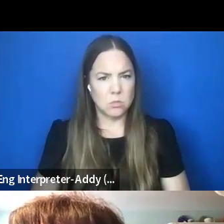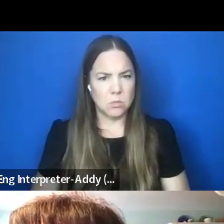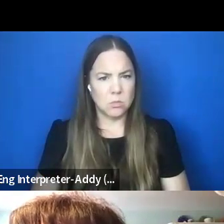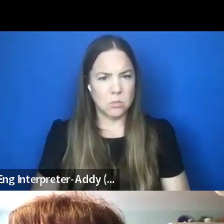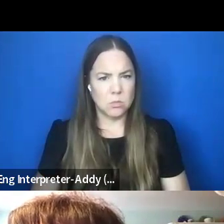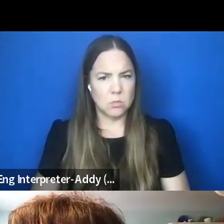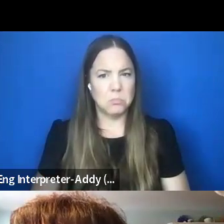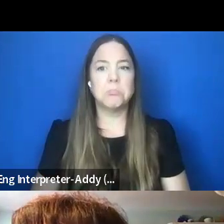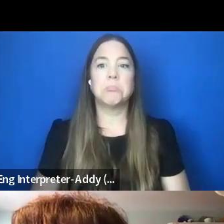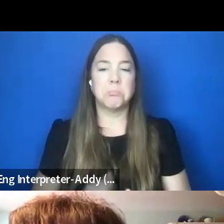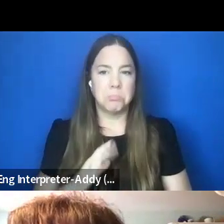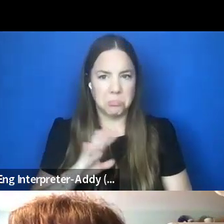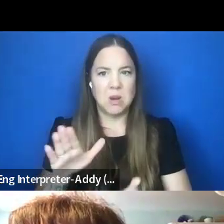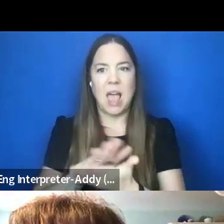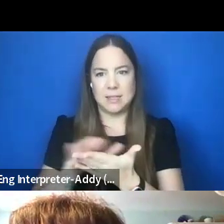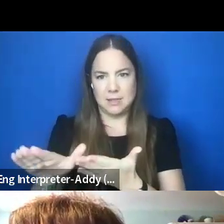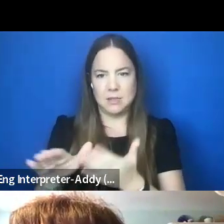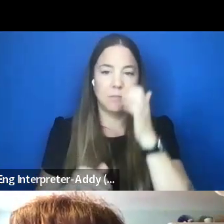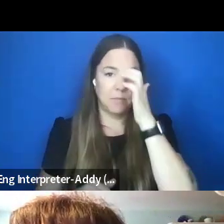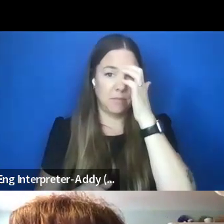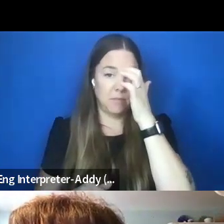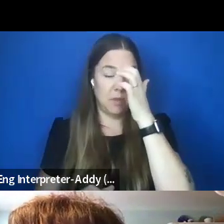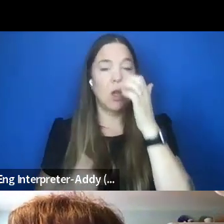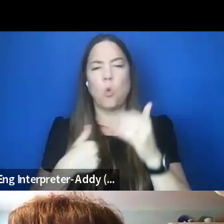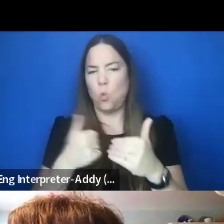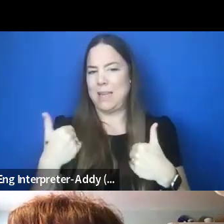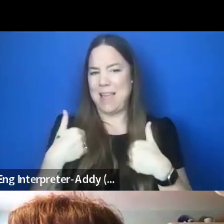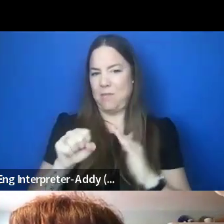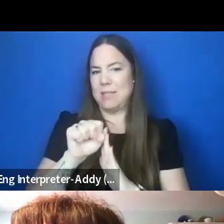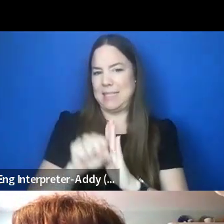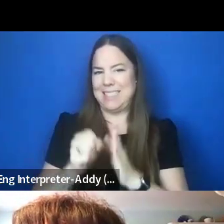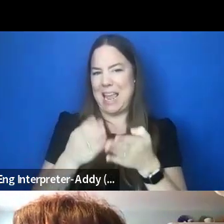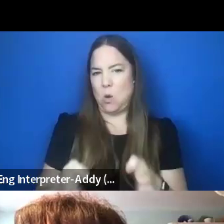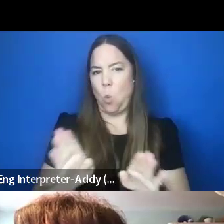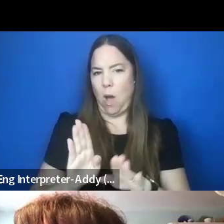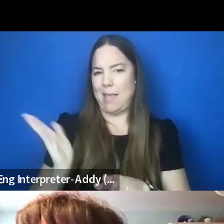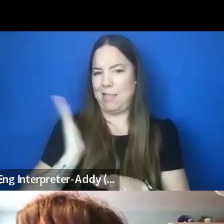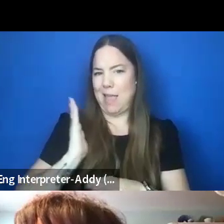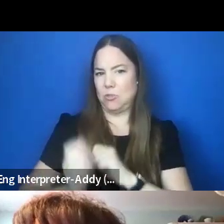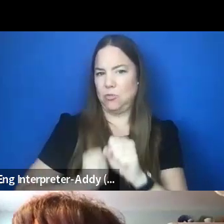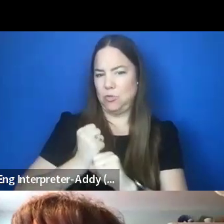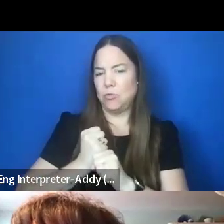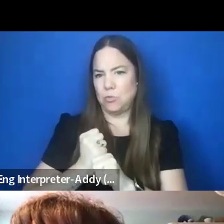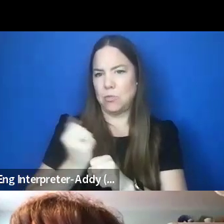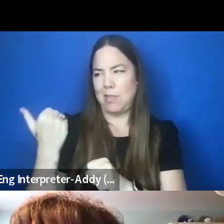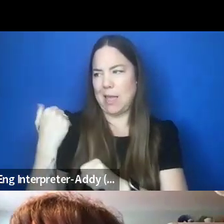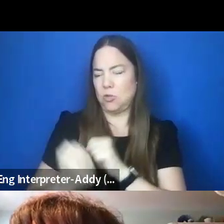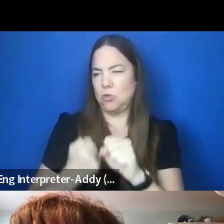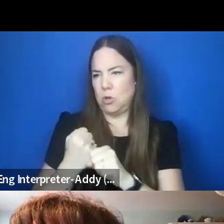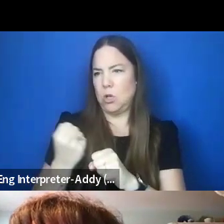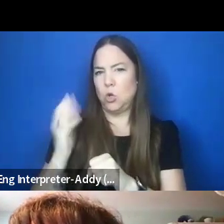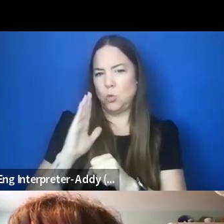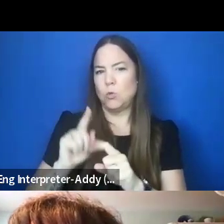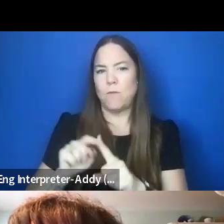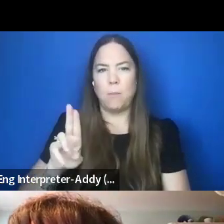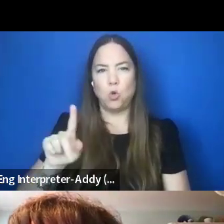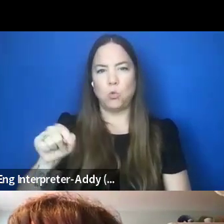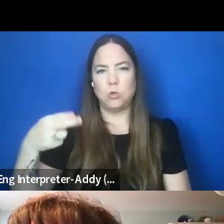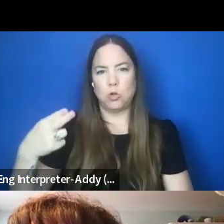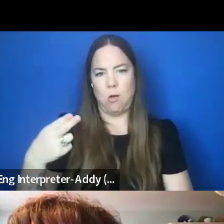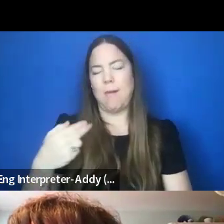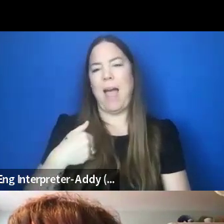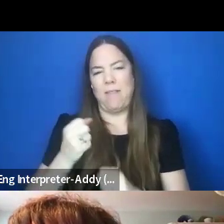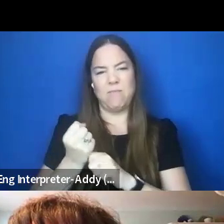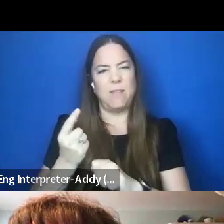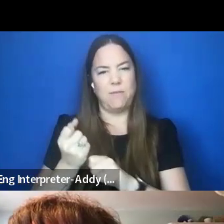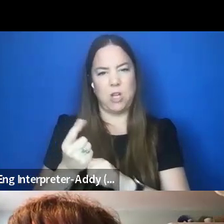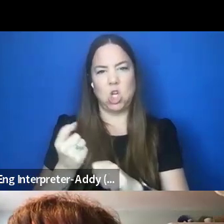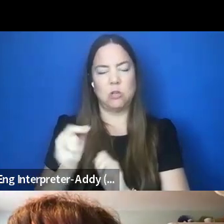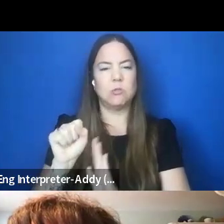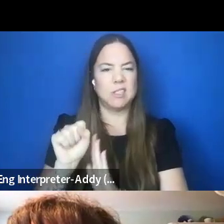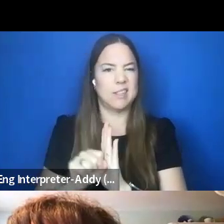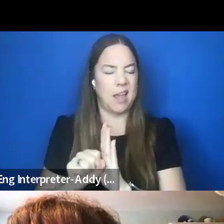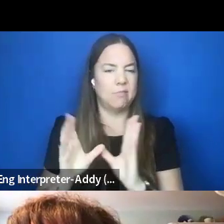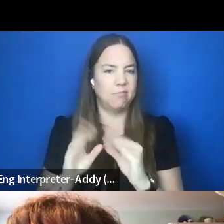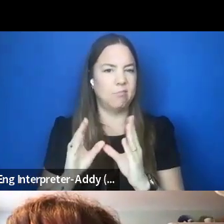Brooke Wilson: Oh, very nice. Yeah, we've done so. We did a statewide one last year. I know I'm used to be from Utah. They do a State one every year as well so, but this was the 1st one